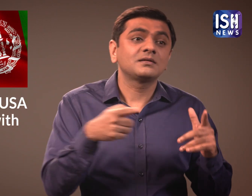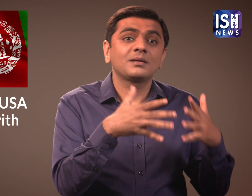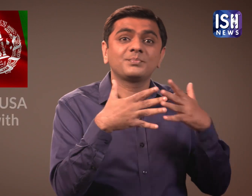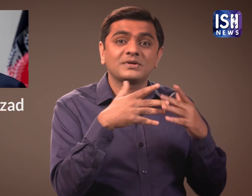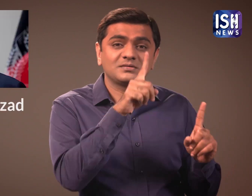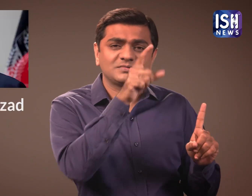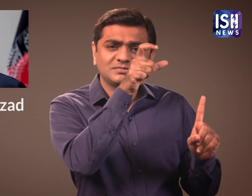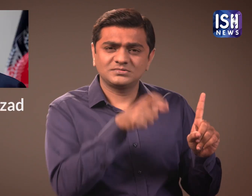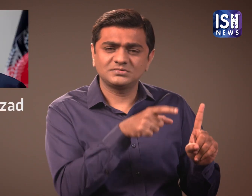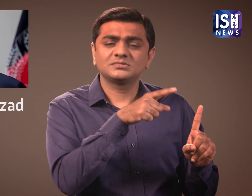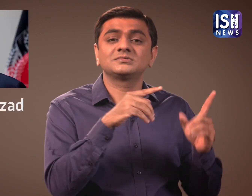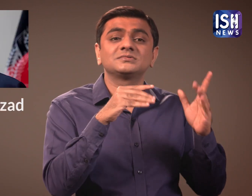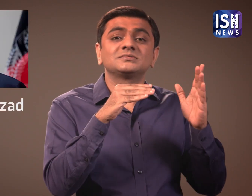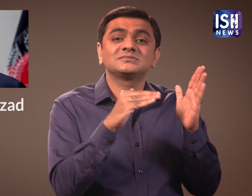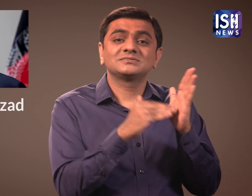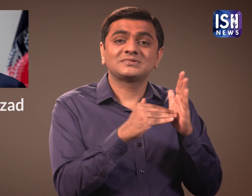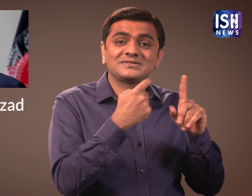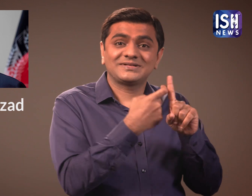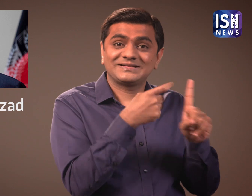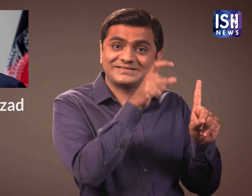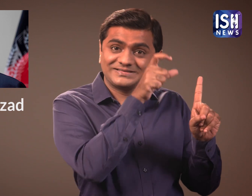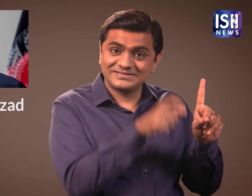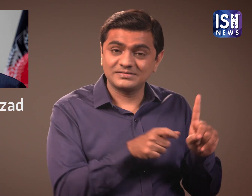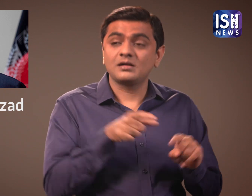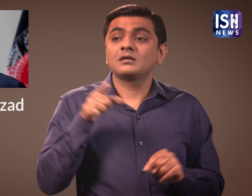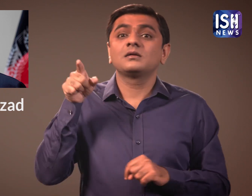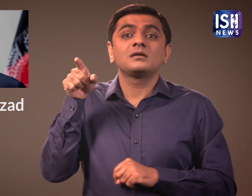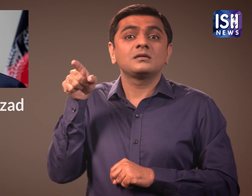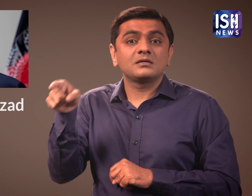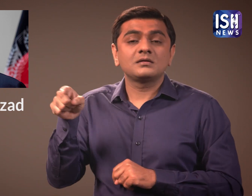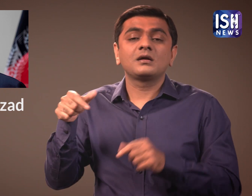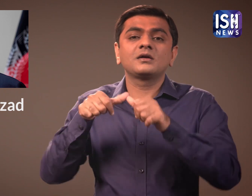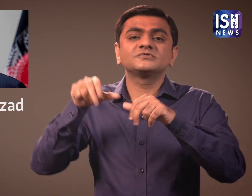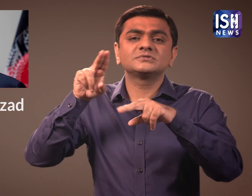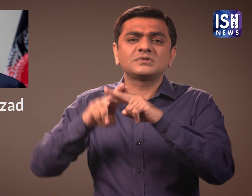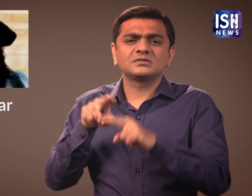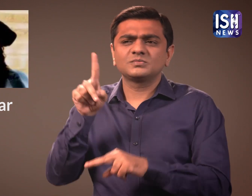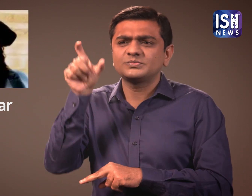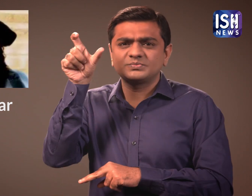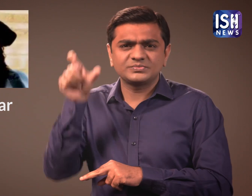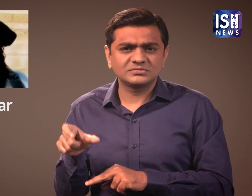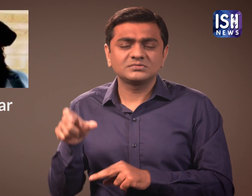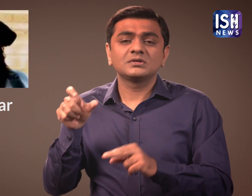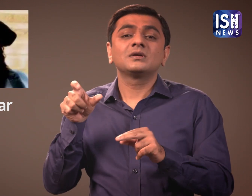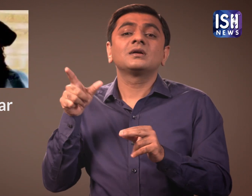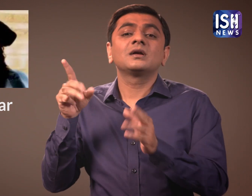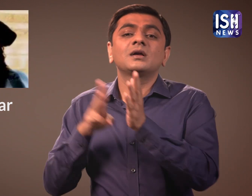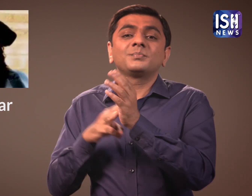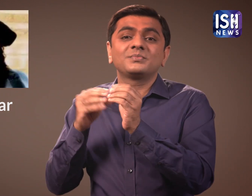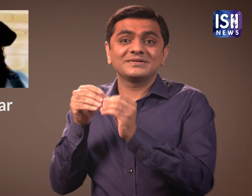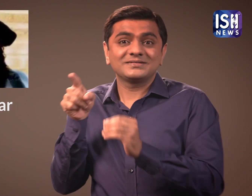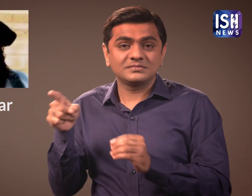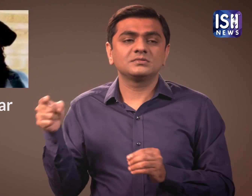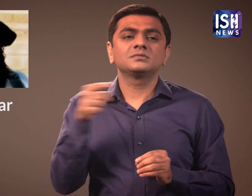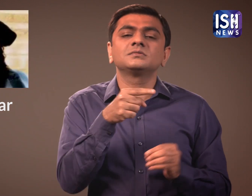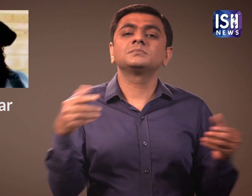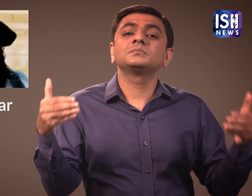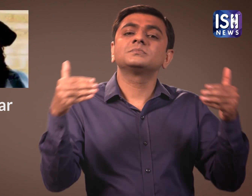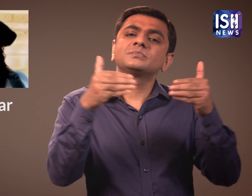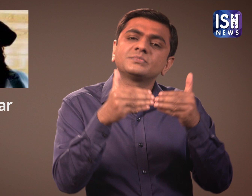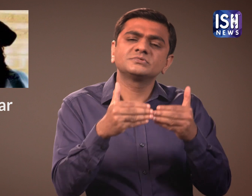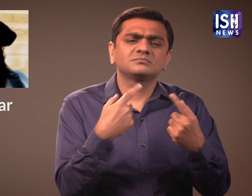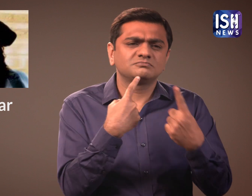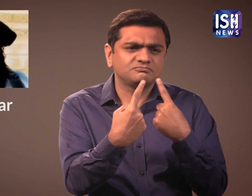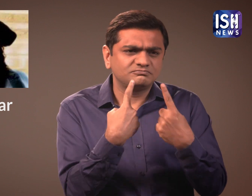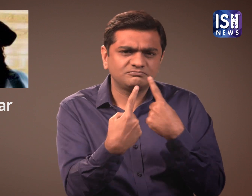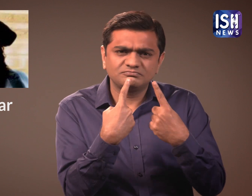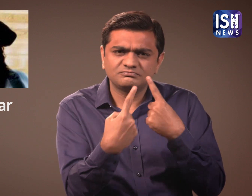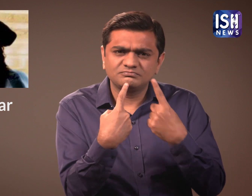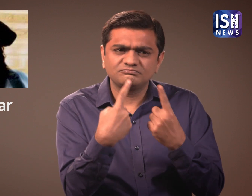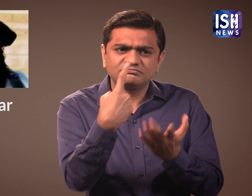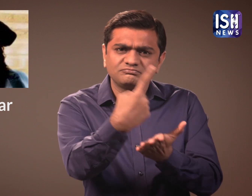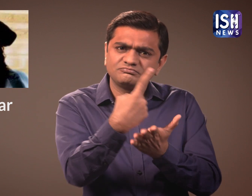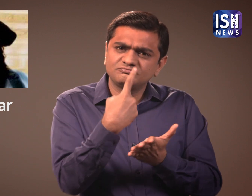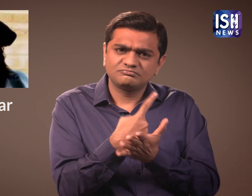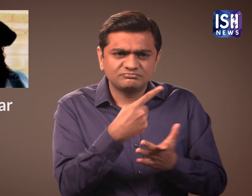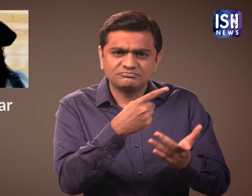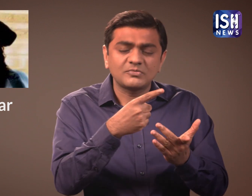Zalmay Khalilzad and Afghan representative Mullah Baradar met to finalise the deal